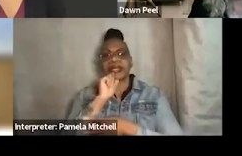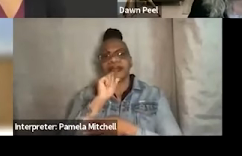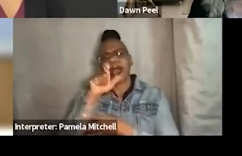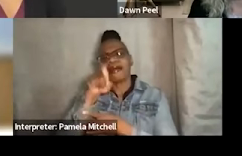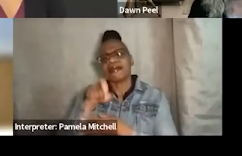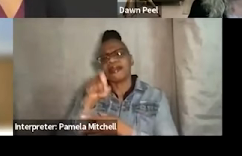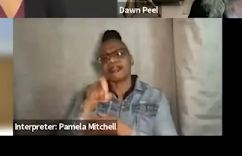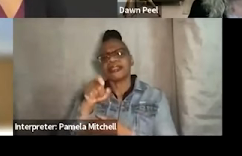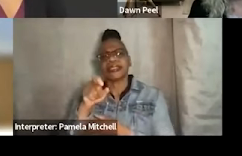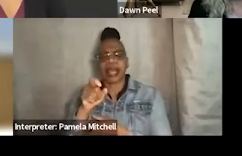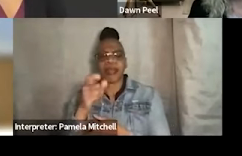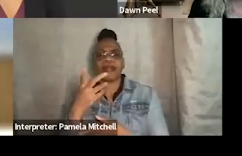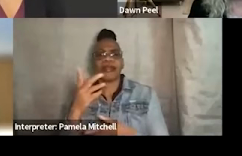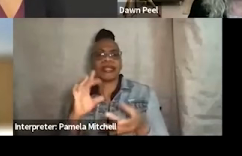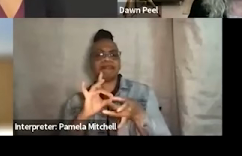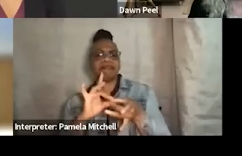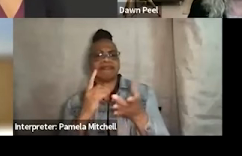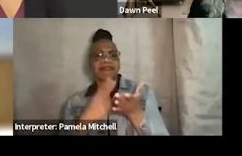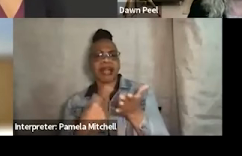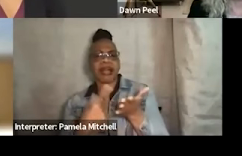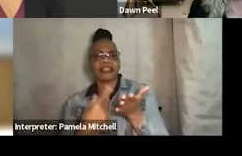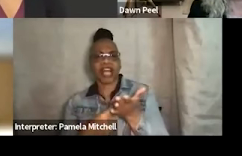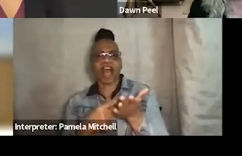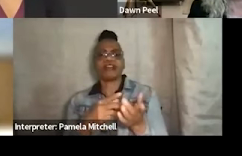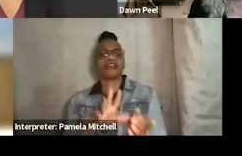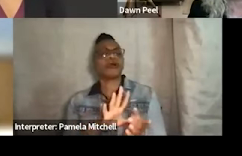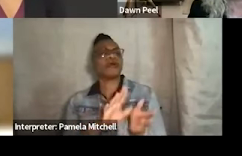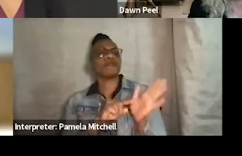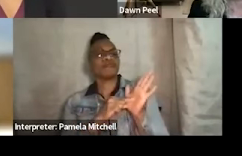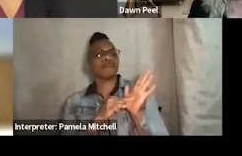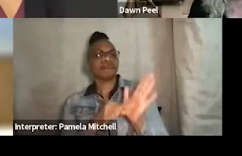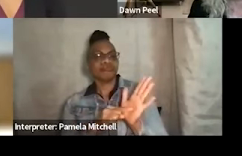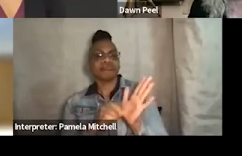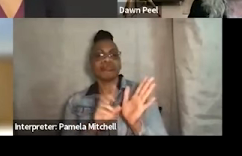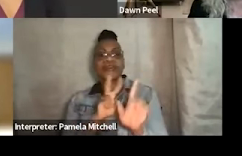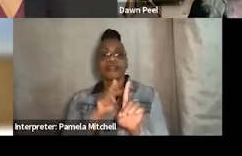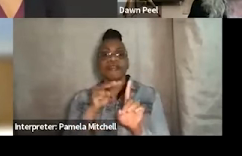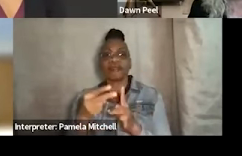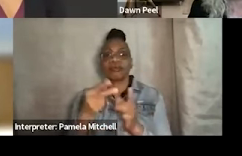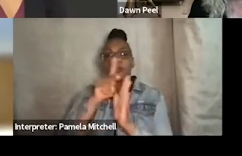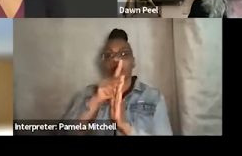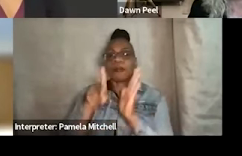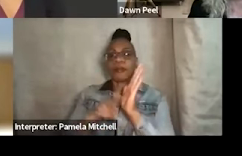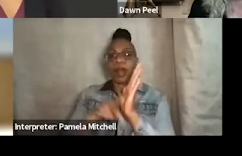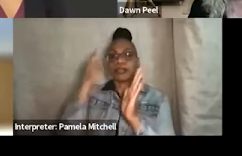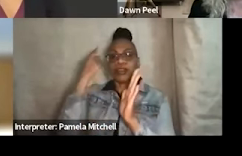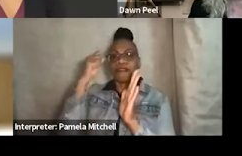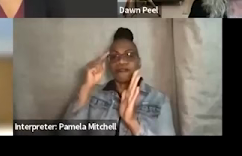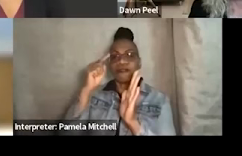"do not necessarily reflect the views, opinions, "or policies of the Center for Mental Health Services,